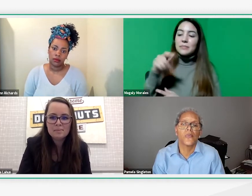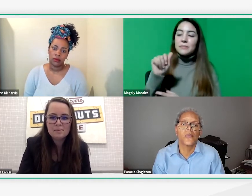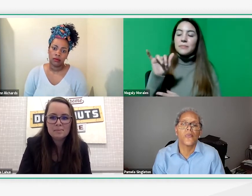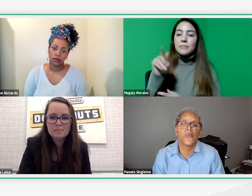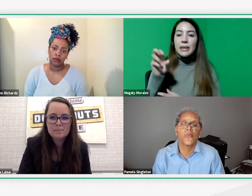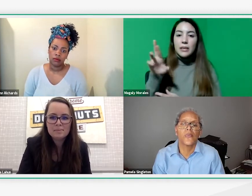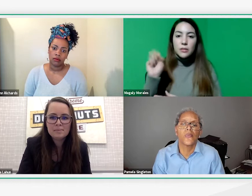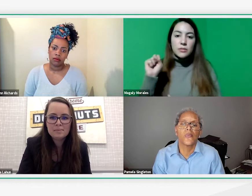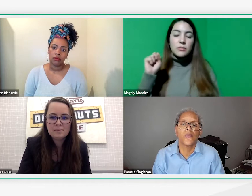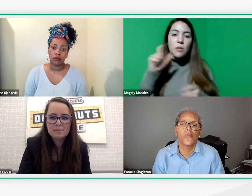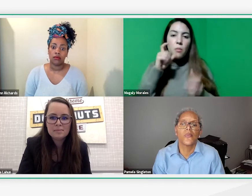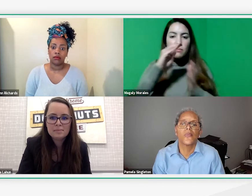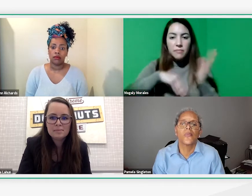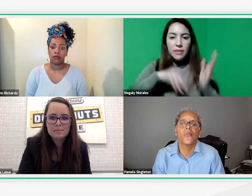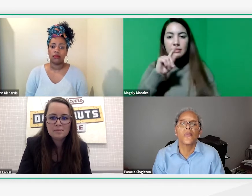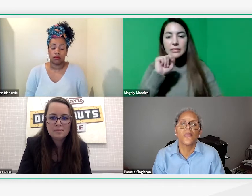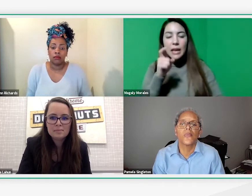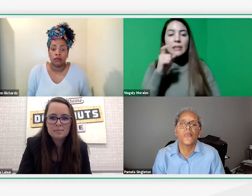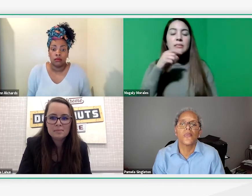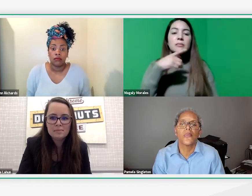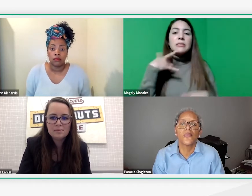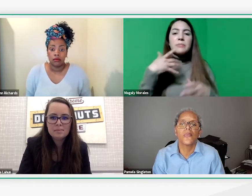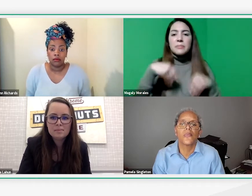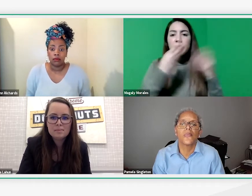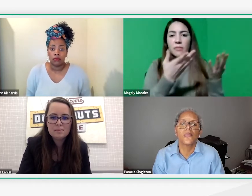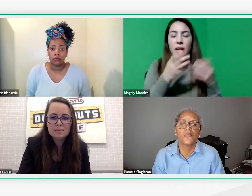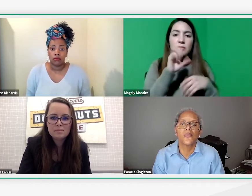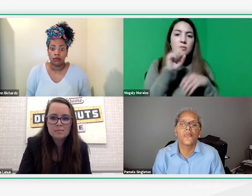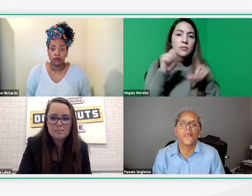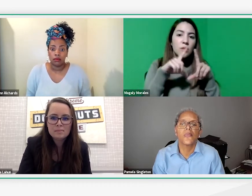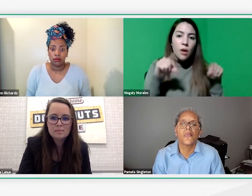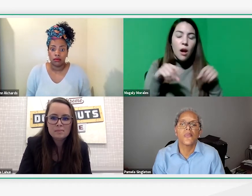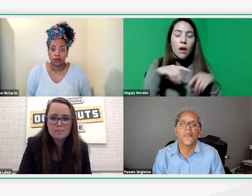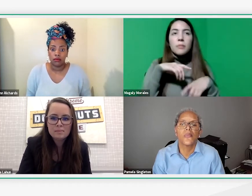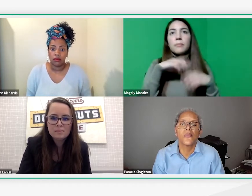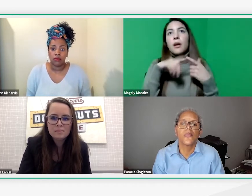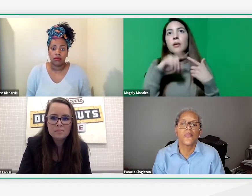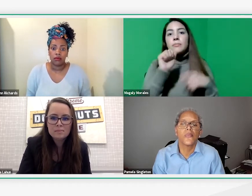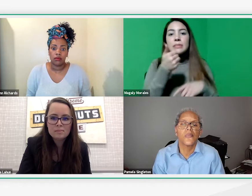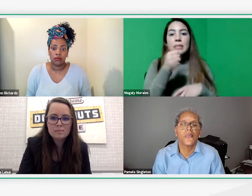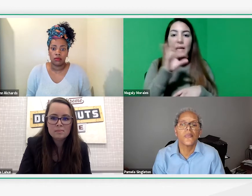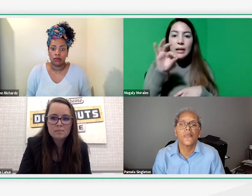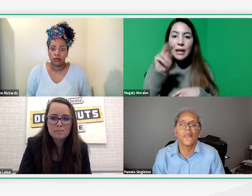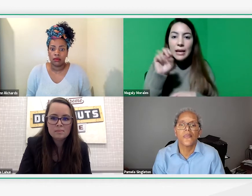So, we have tax preparers, and we tend to provide them with